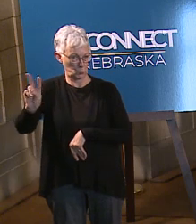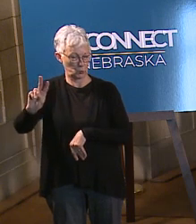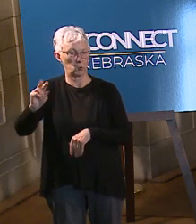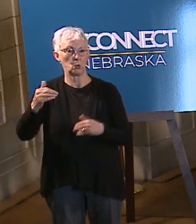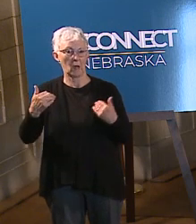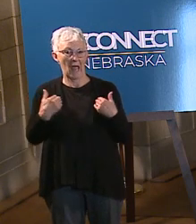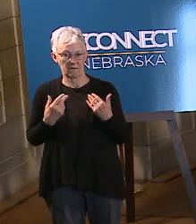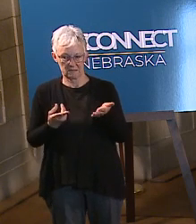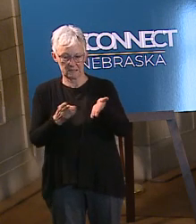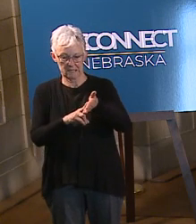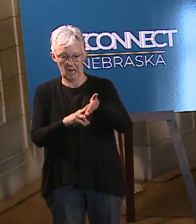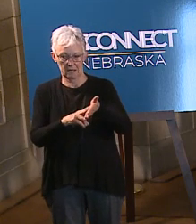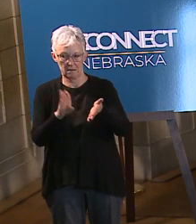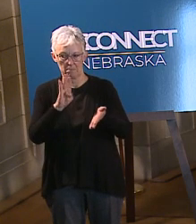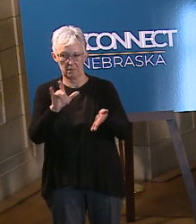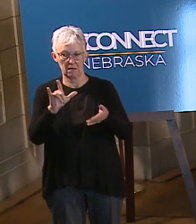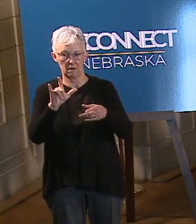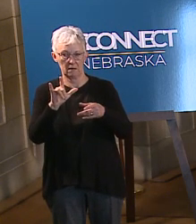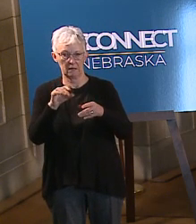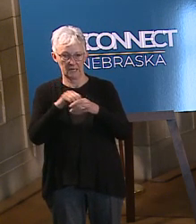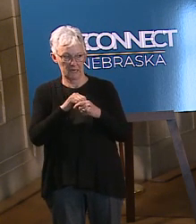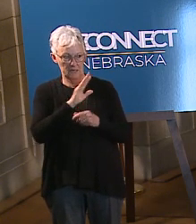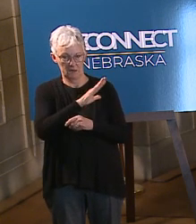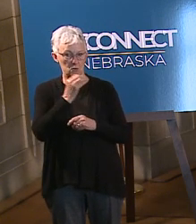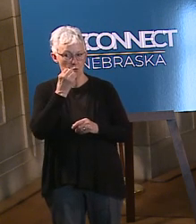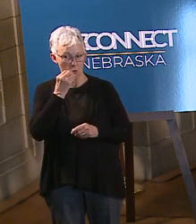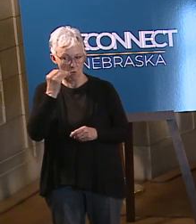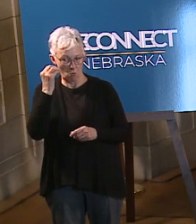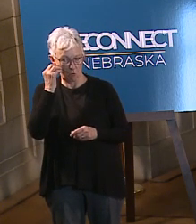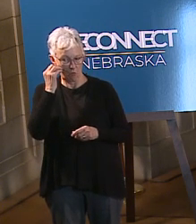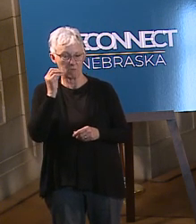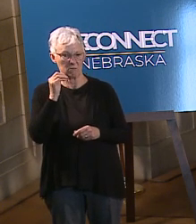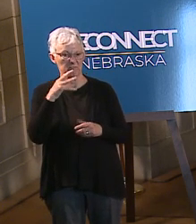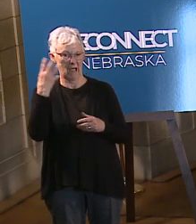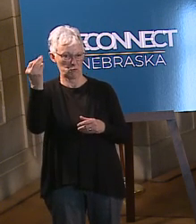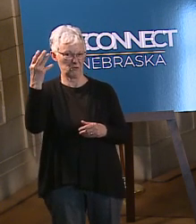TOMORROW WE WILL DO A BILL 00 P.M. AT THE GOVERNOR'S RESIDENCE, THE PLAN